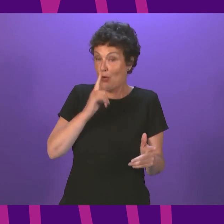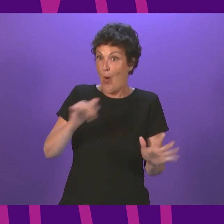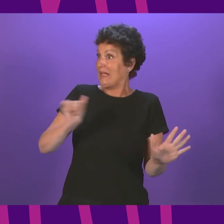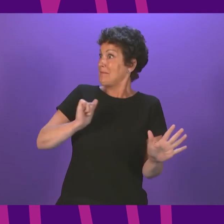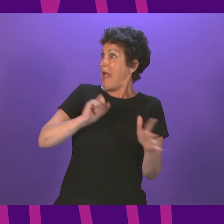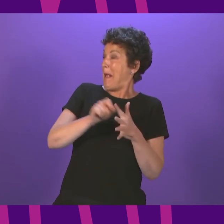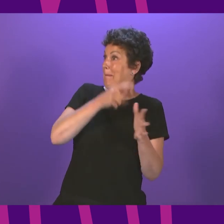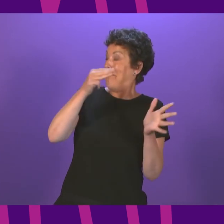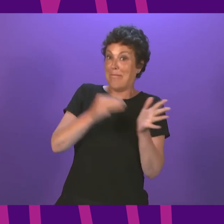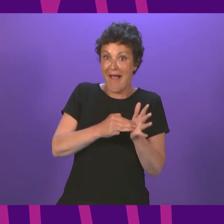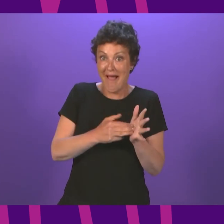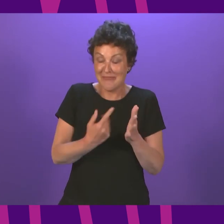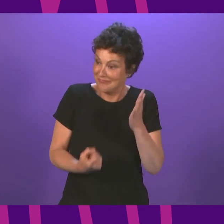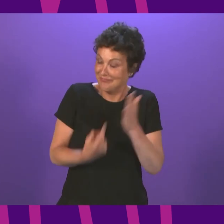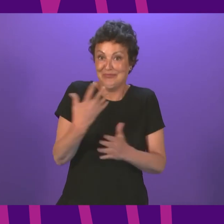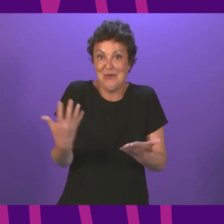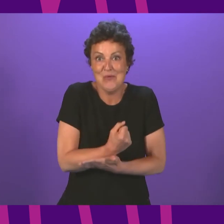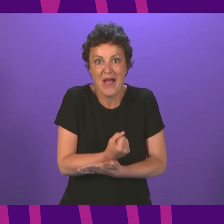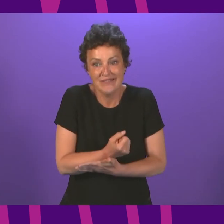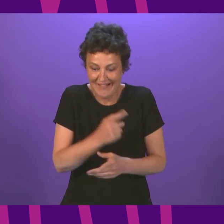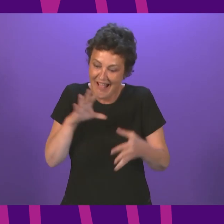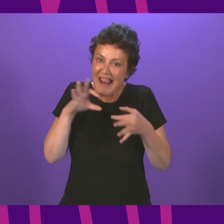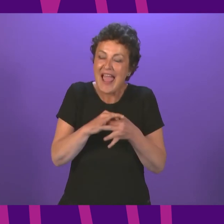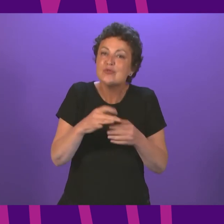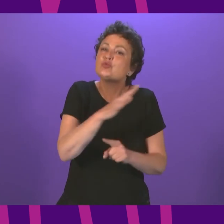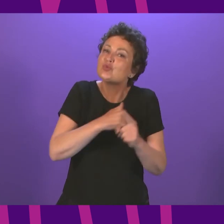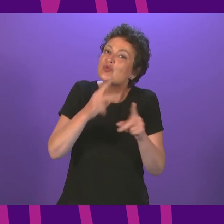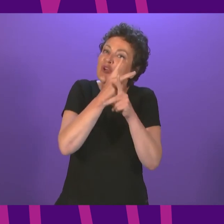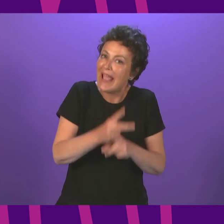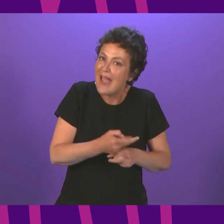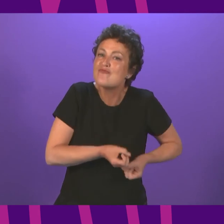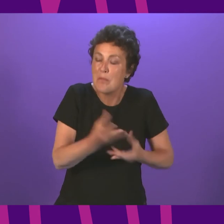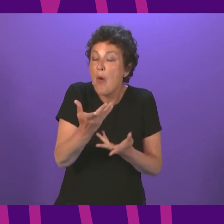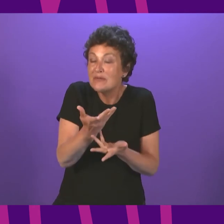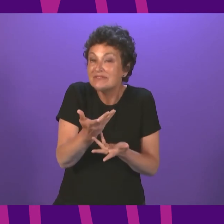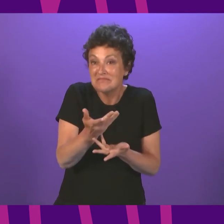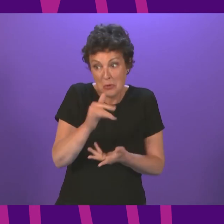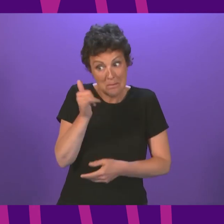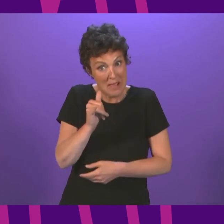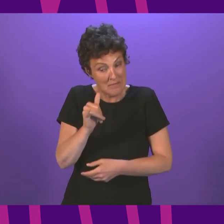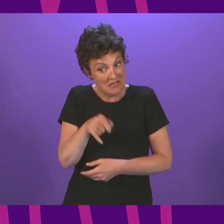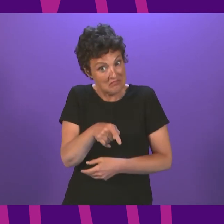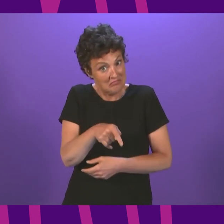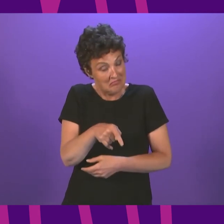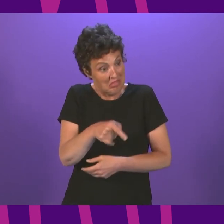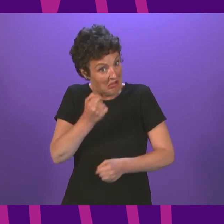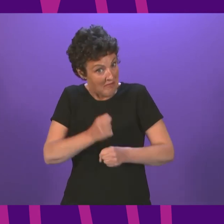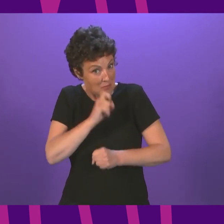push further on that issue and end legal tax avoidance permanently. I will conclude before I completely lose my voice. Although I know that everyone in the